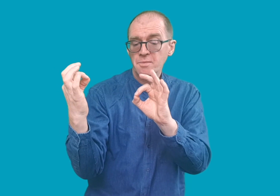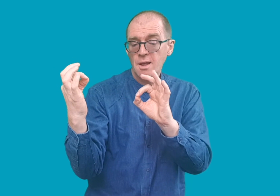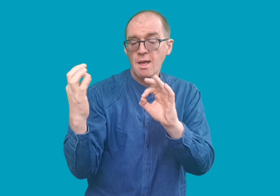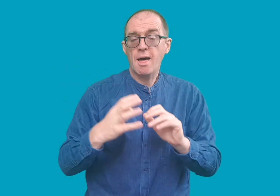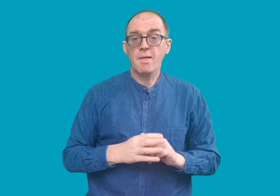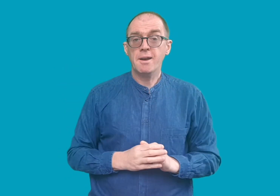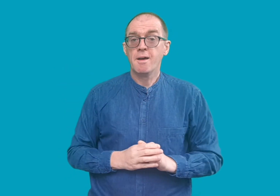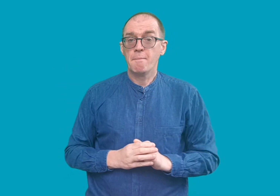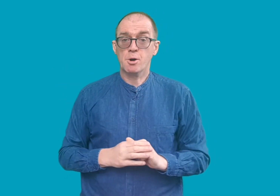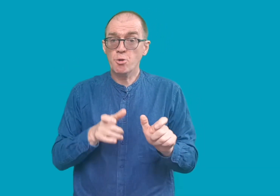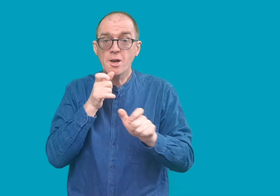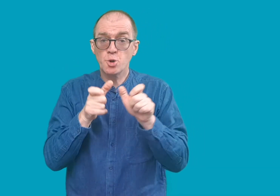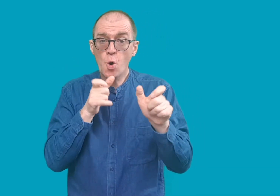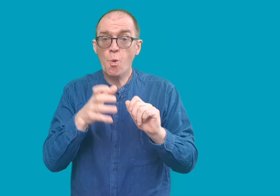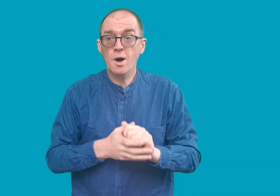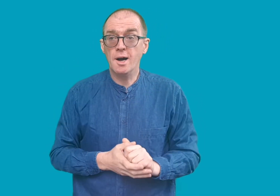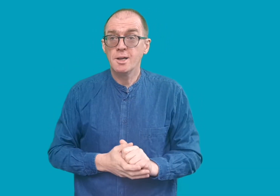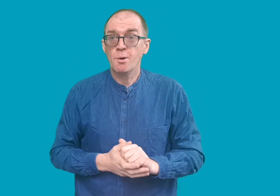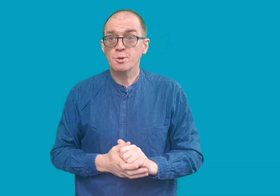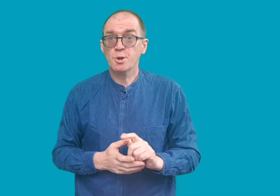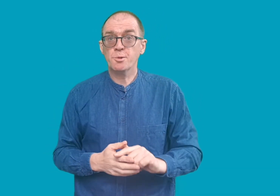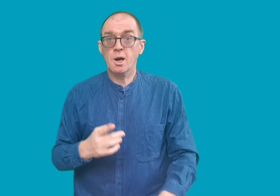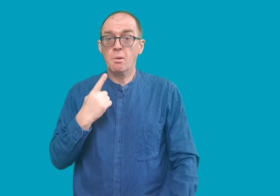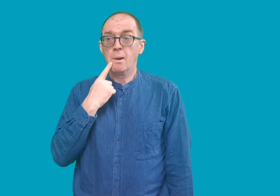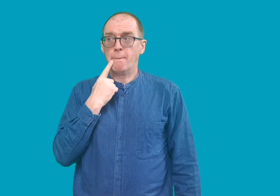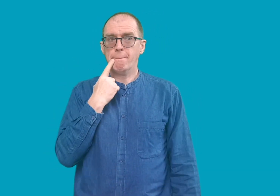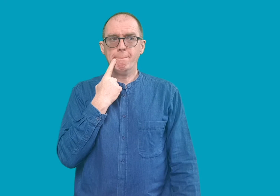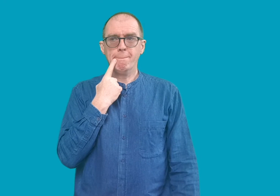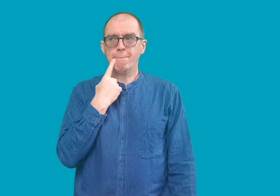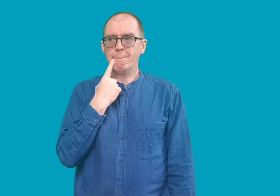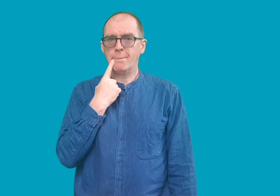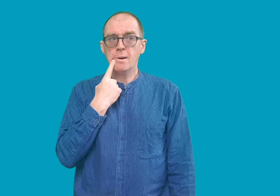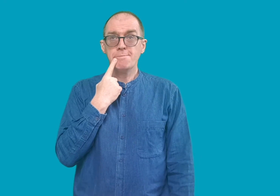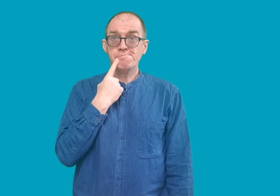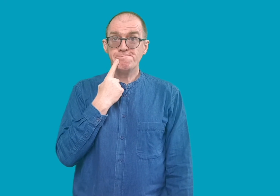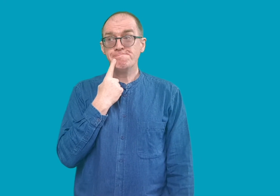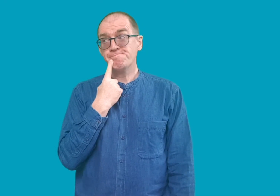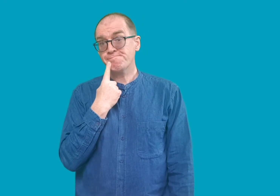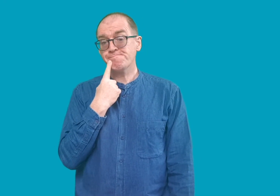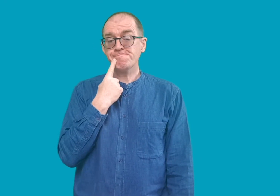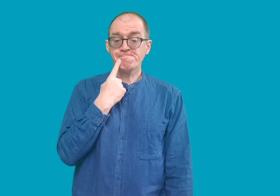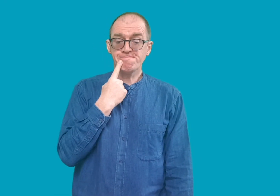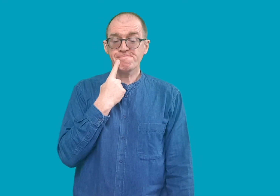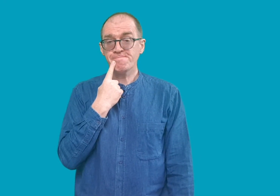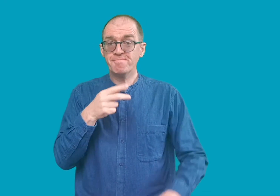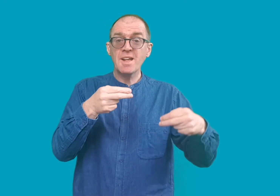And then because there's no words, we're just going to go 'hmm'. * Humming *